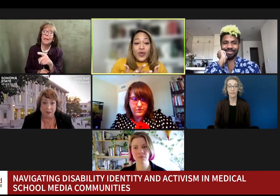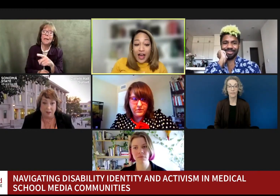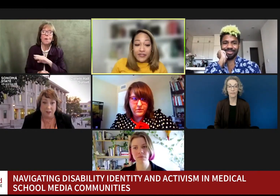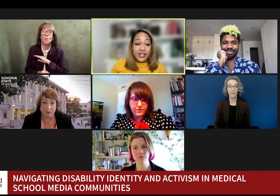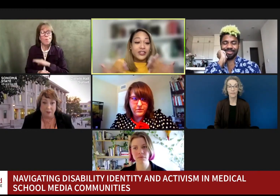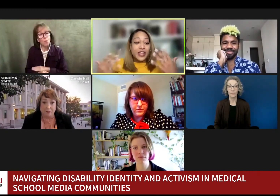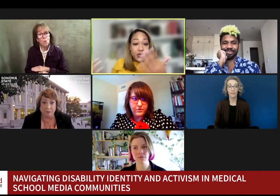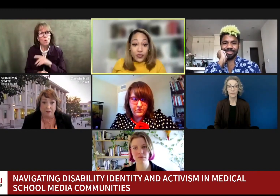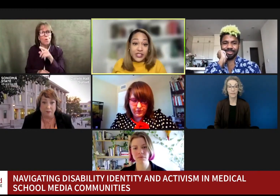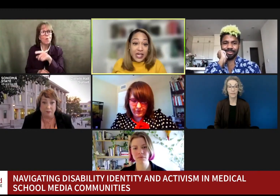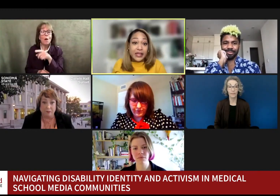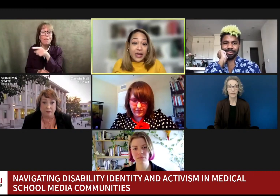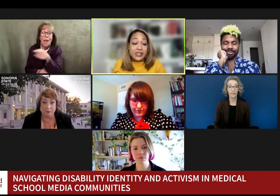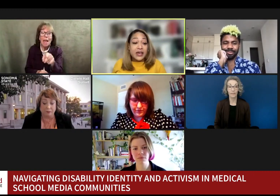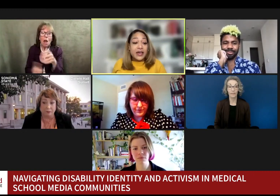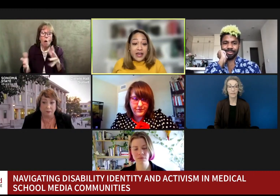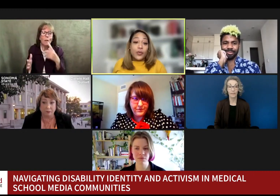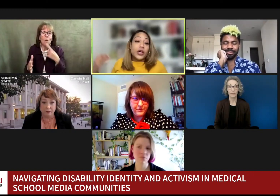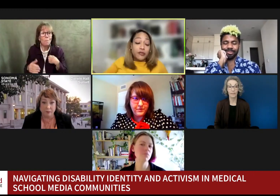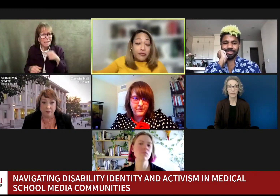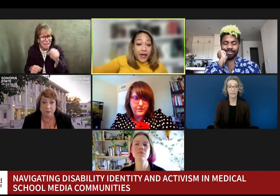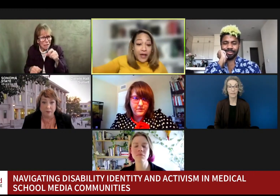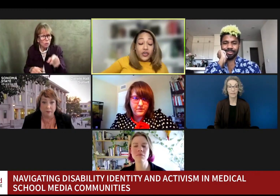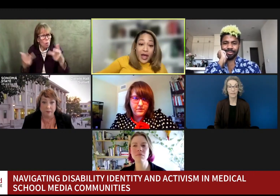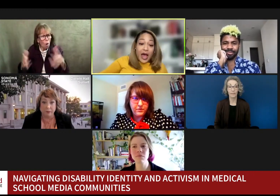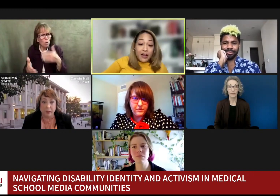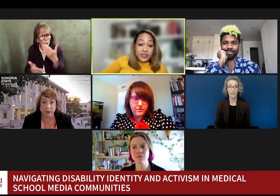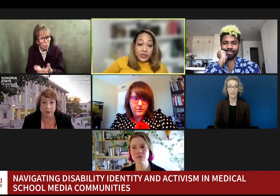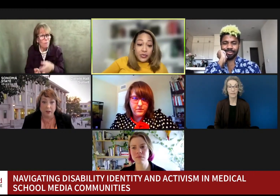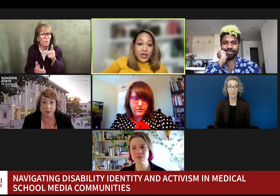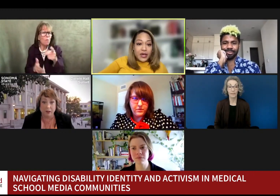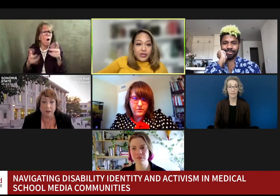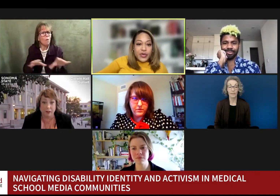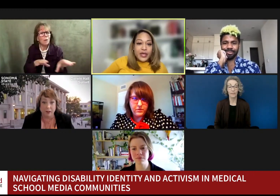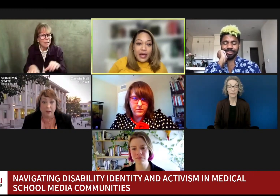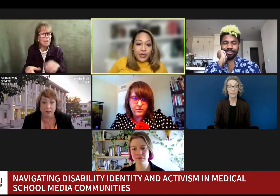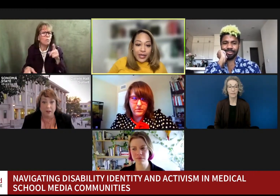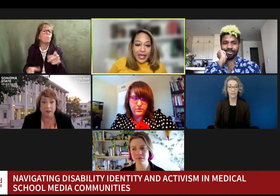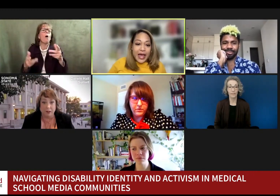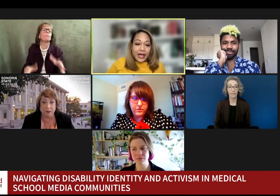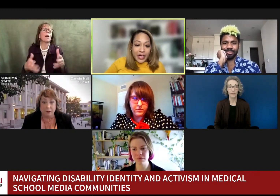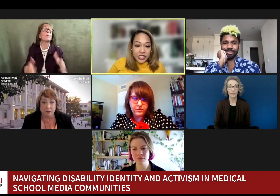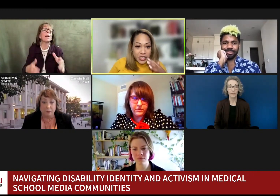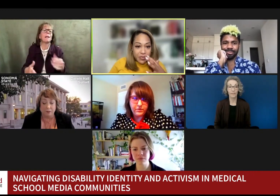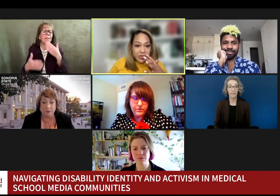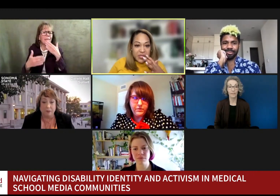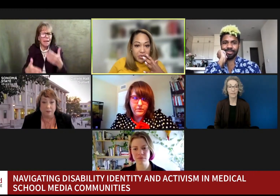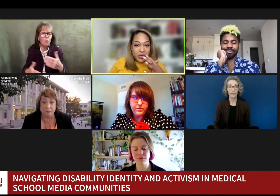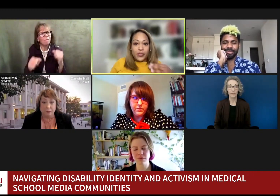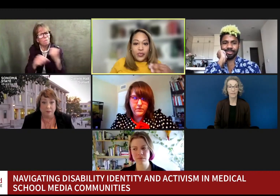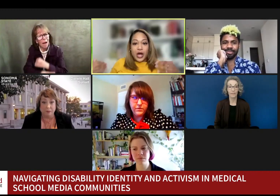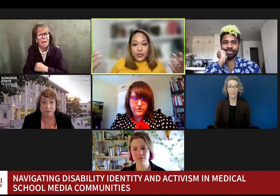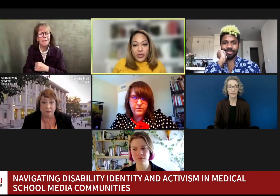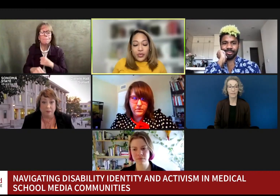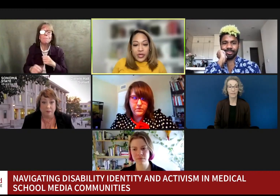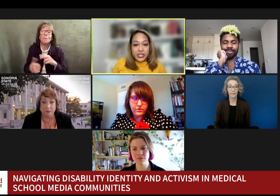it, thank you for telling us, and now we're gonna fight on your behalf too. It was being able to gain allyship, it was being able to bring other